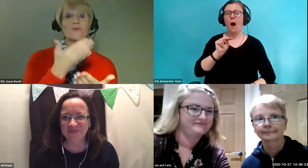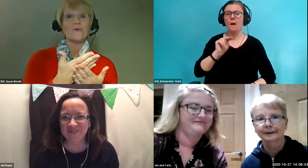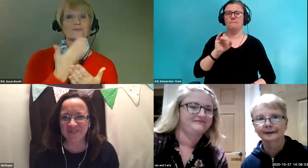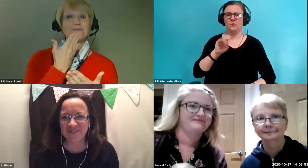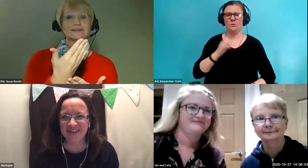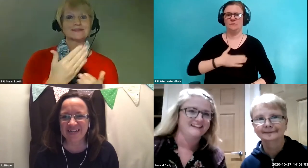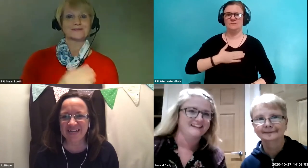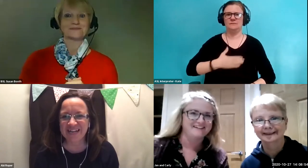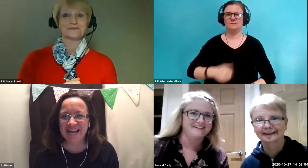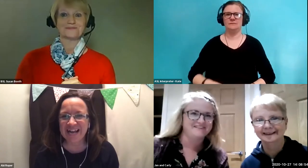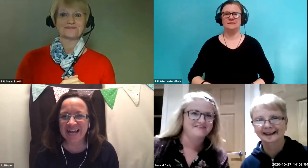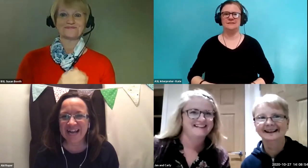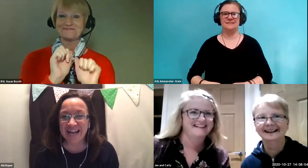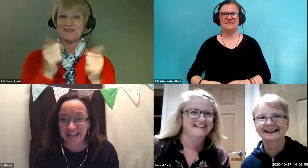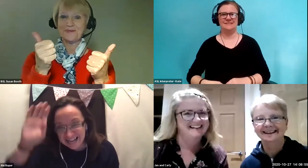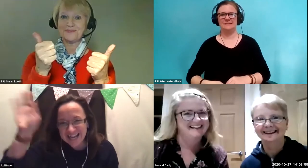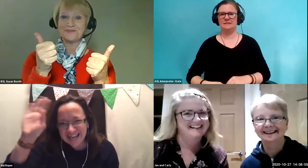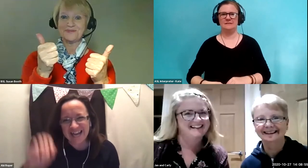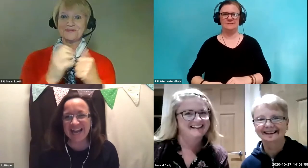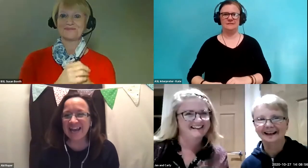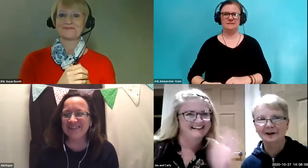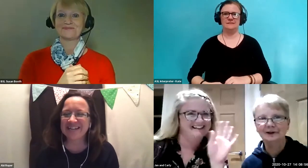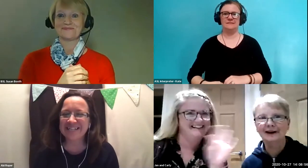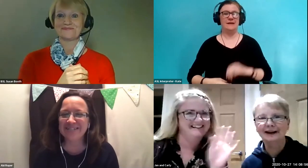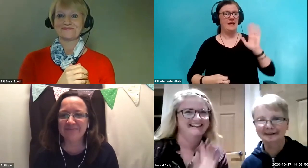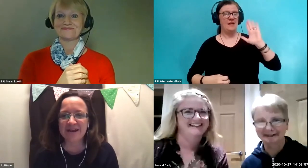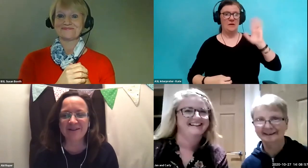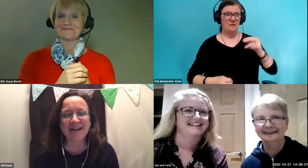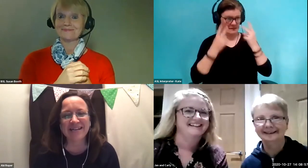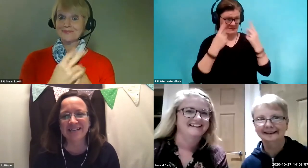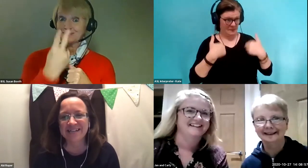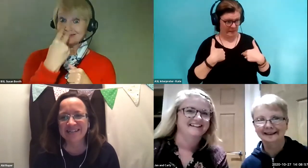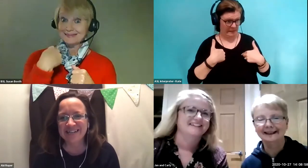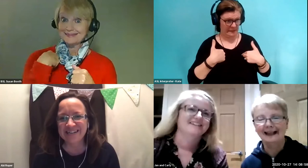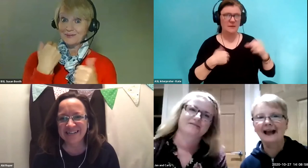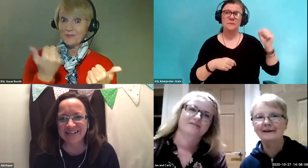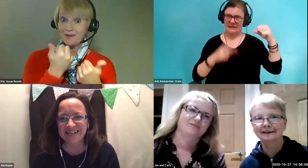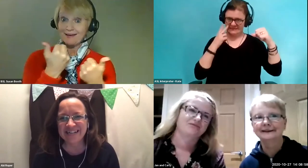hello hello can you see me okay? Yeah